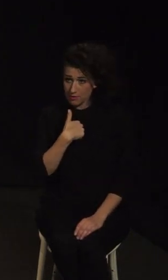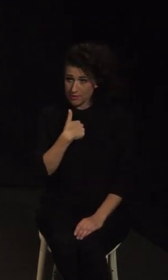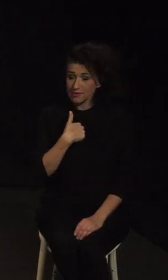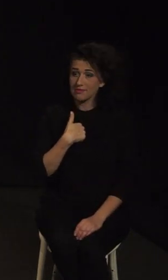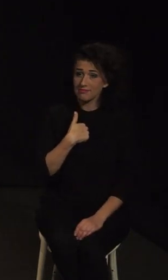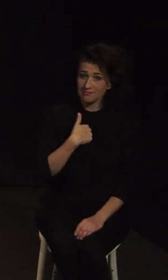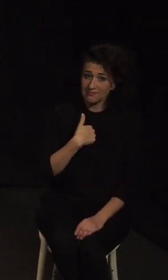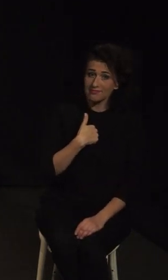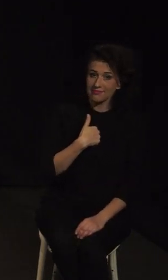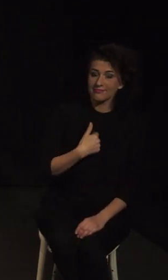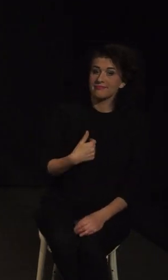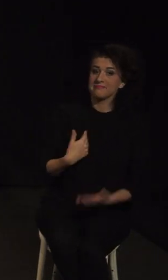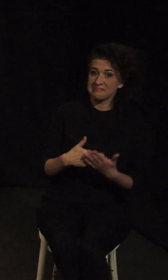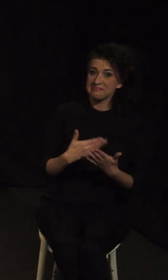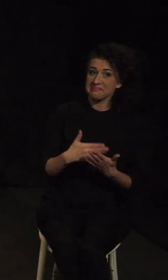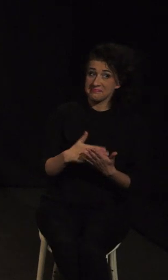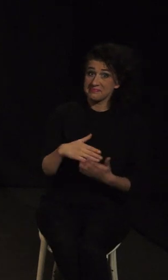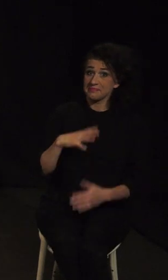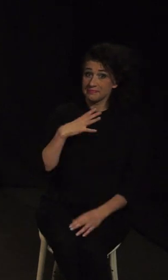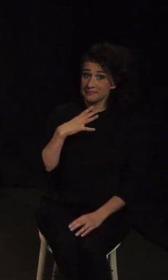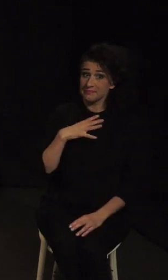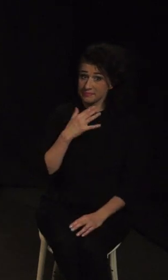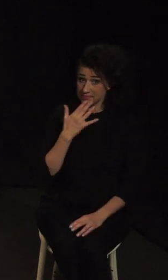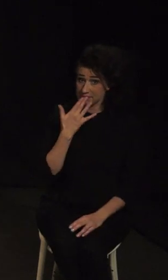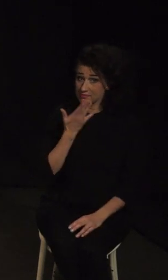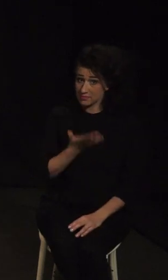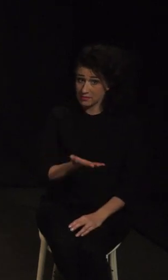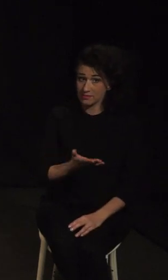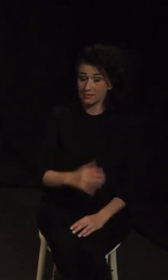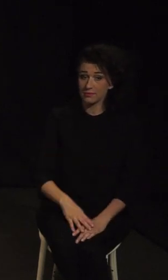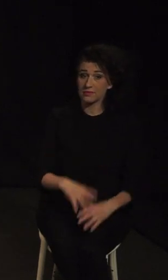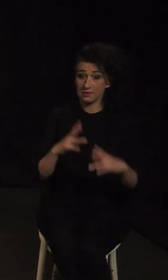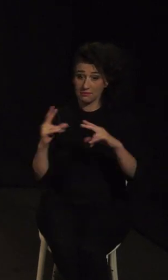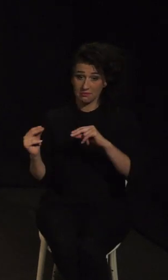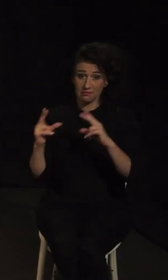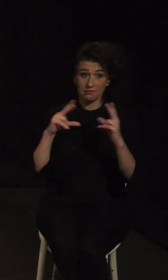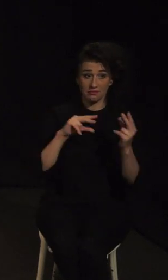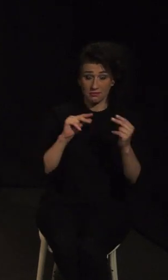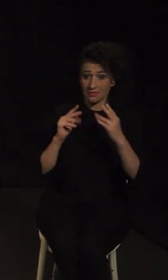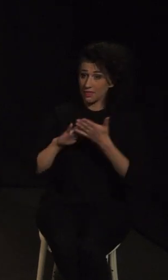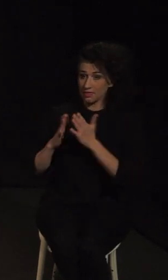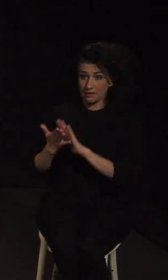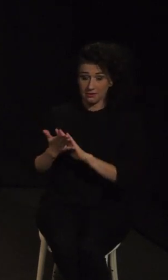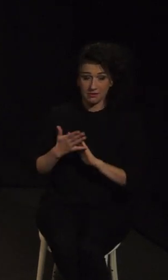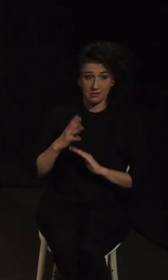There was something in this poem that people sort of...